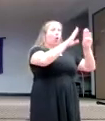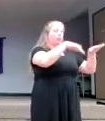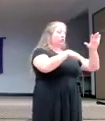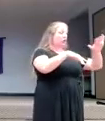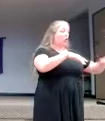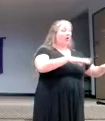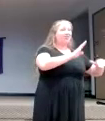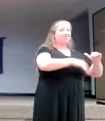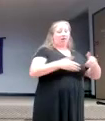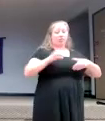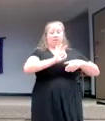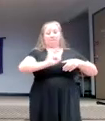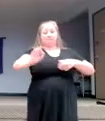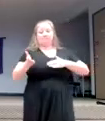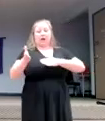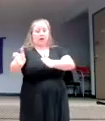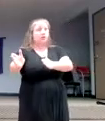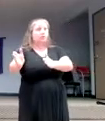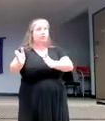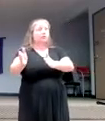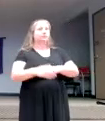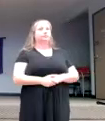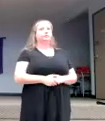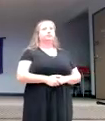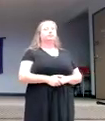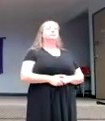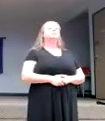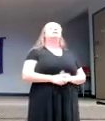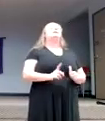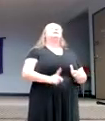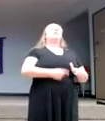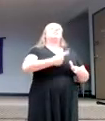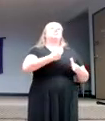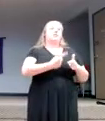sewer pipe. If your home is lower than the street, then you have a very good chance that you might